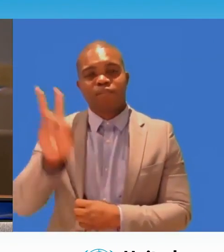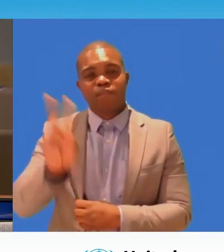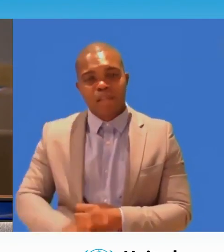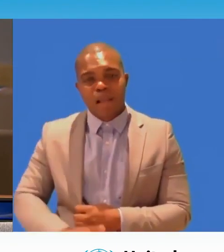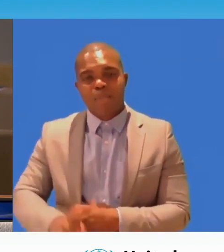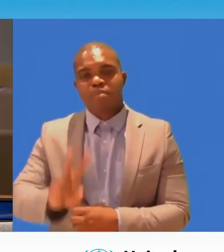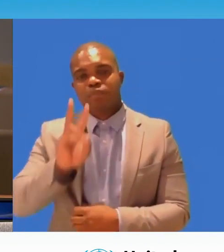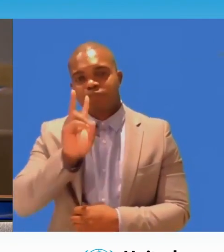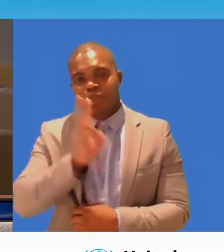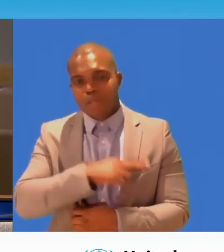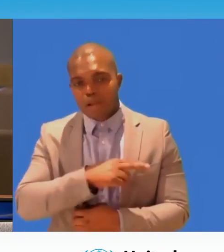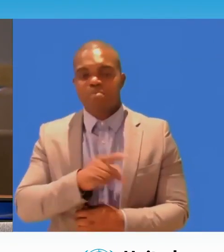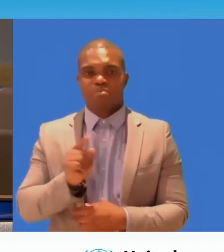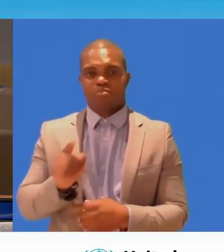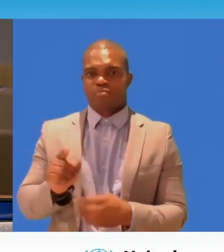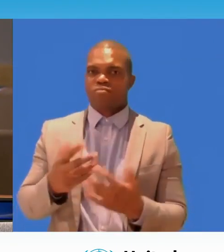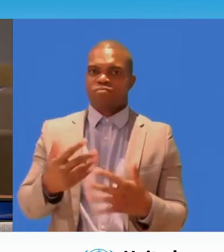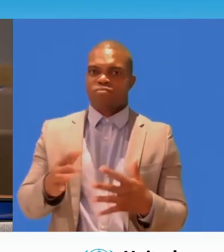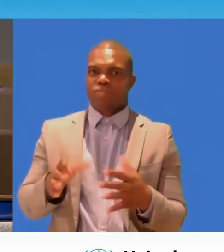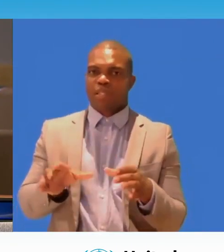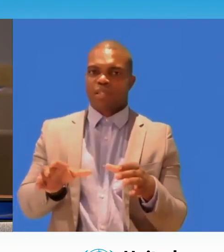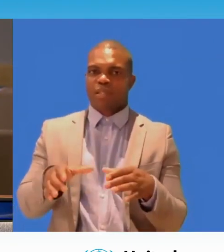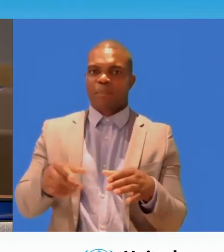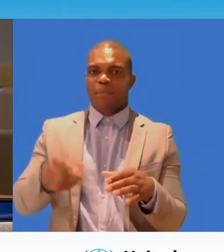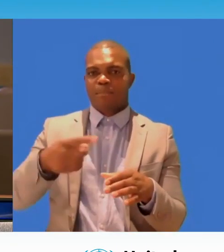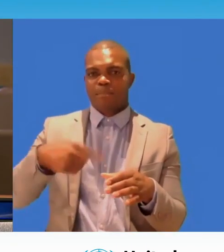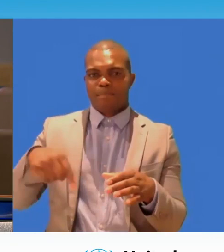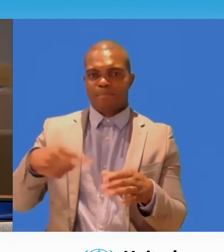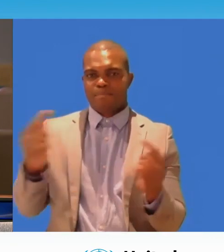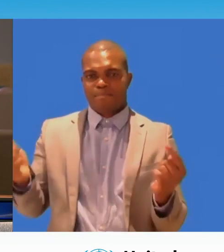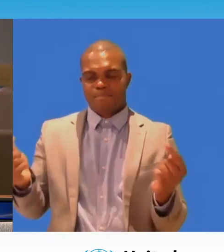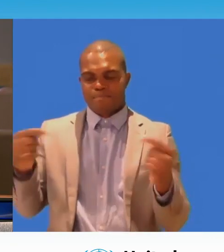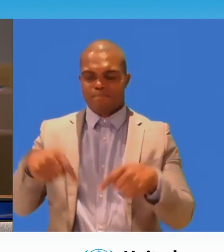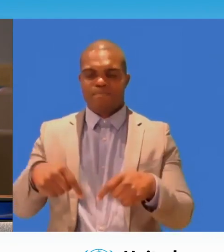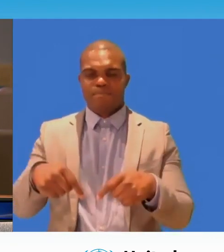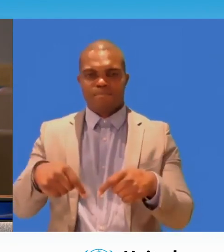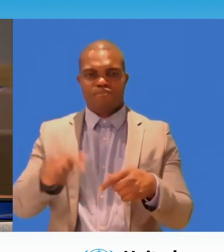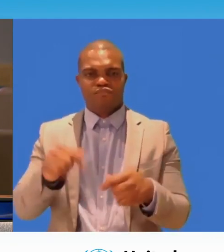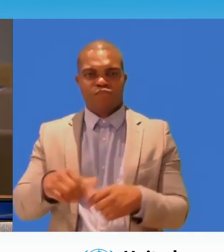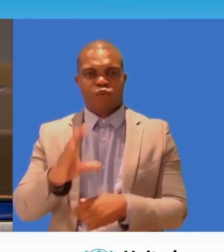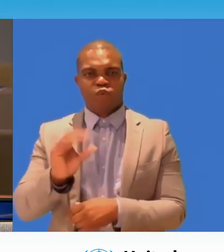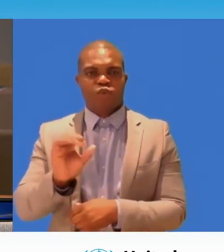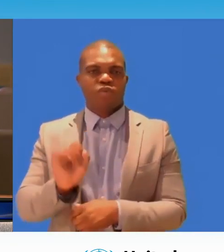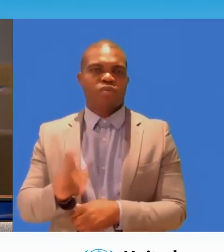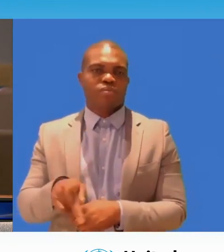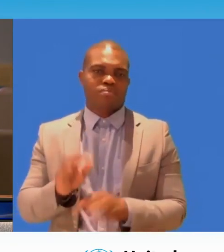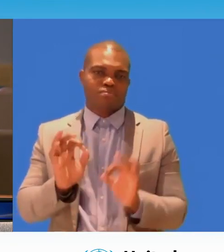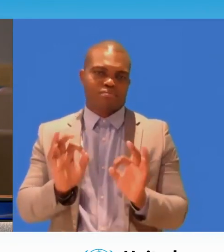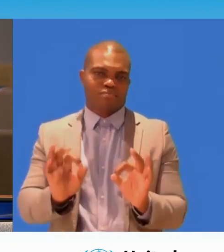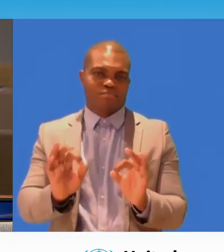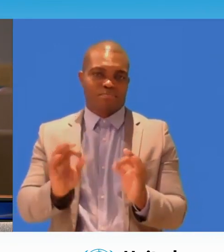inclusion in the Cara International juncture and ahead of summit of the Future IT underscore the